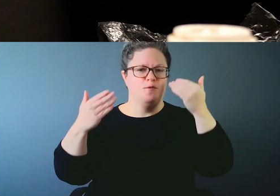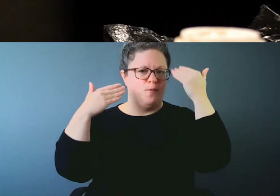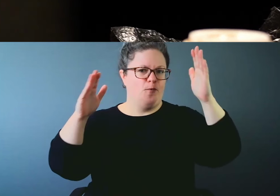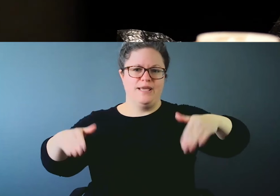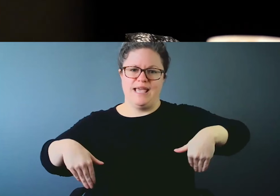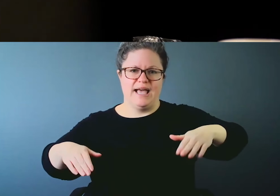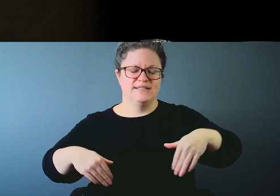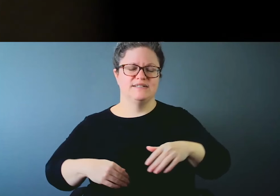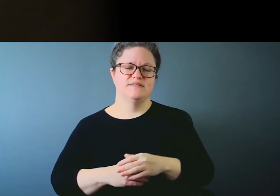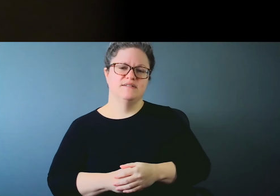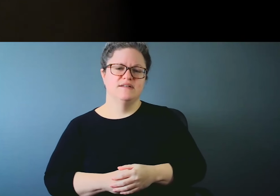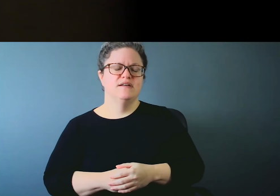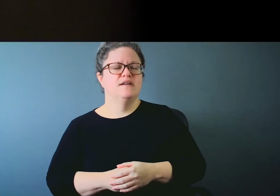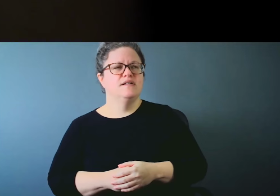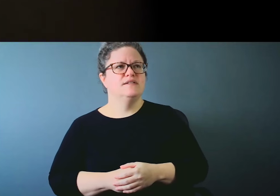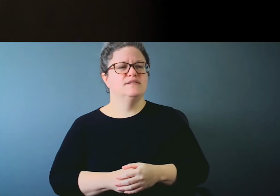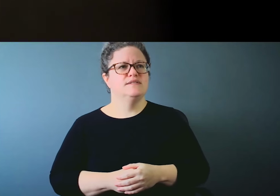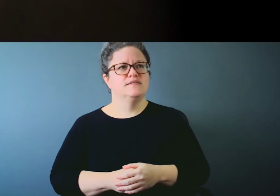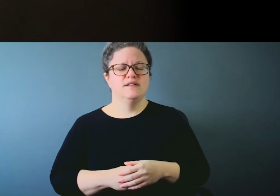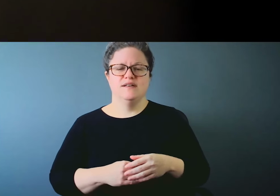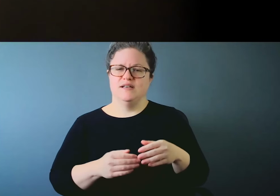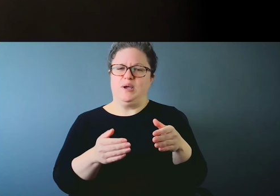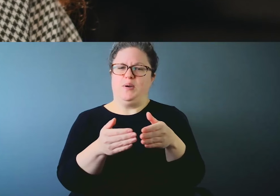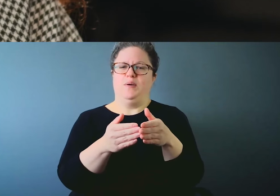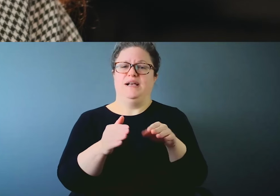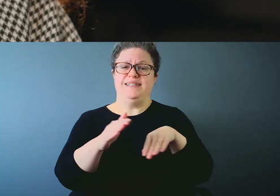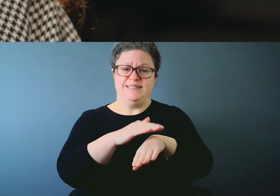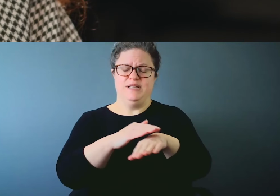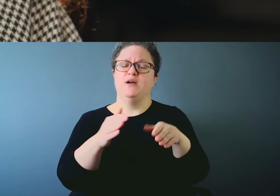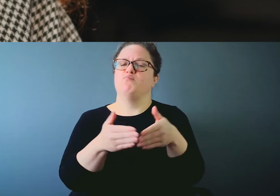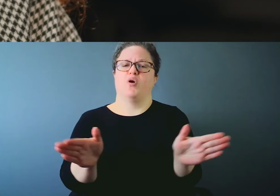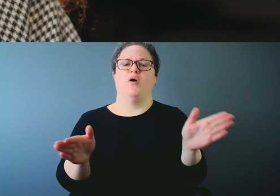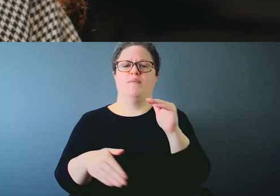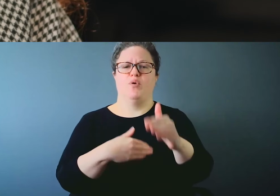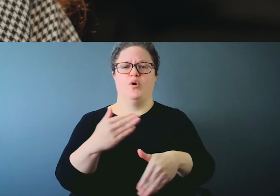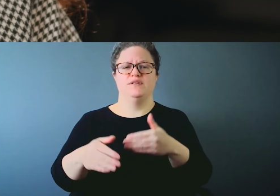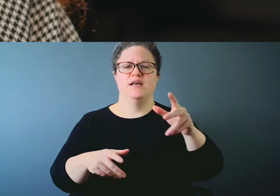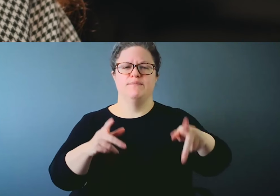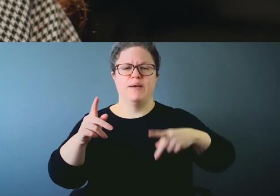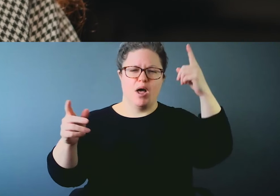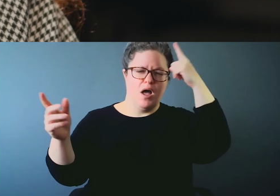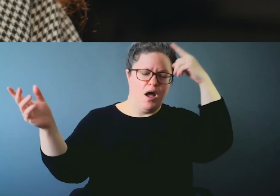It's a broad sort of process where people are bringing so many different